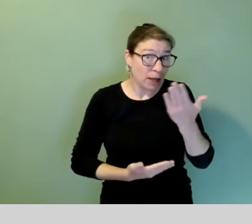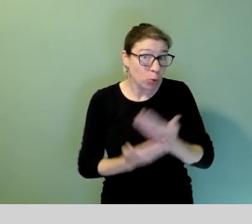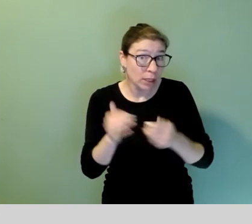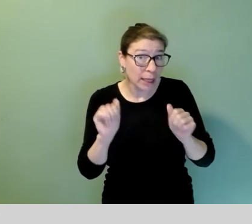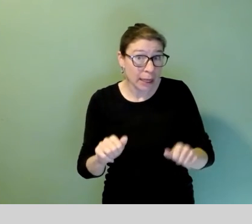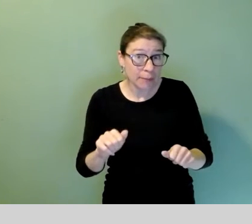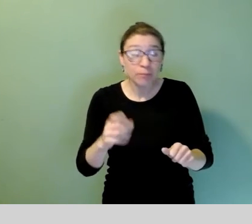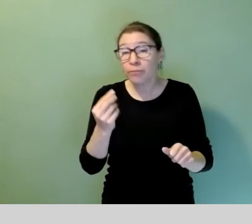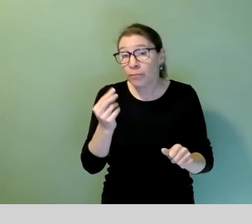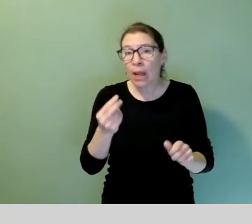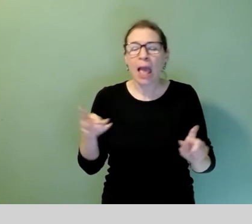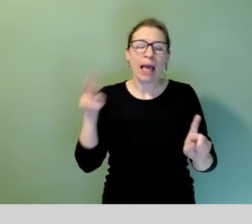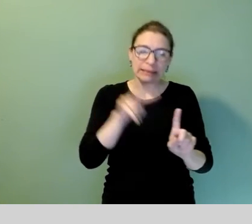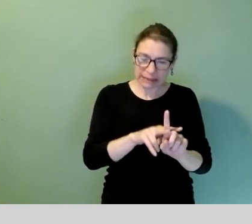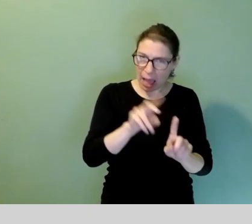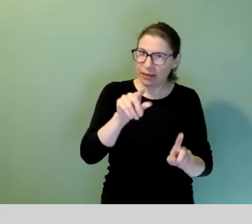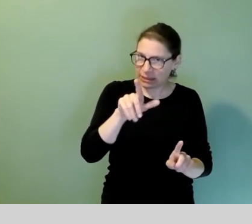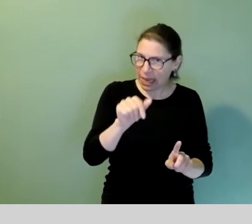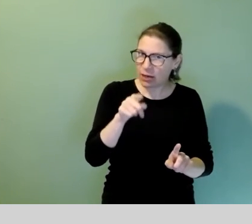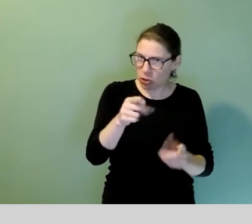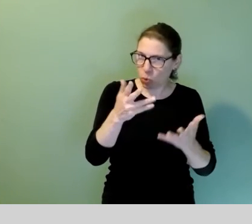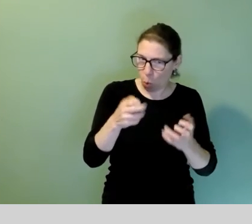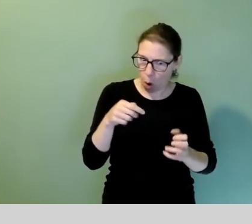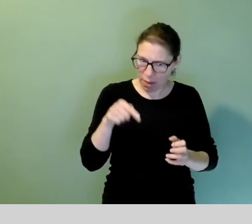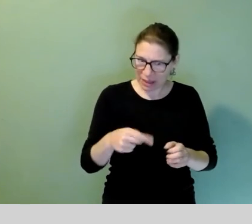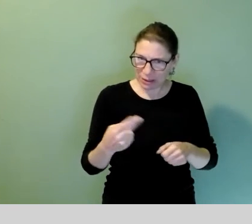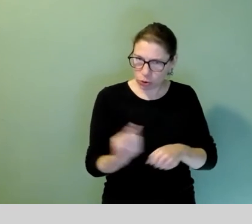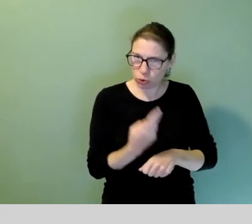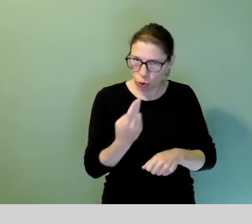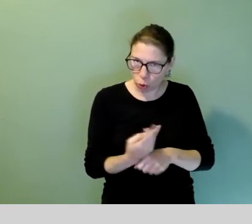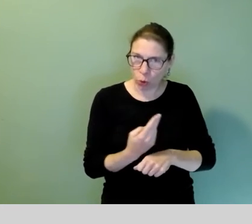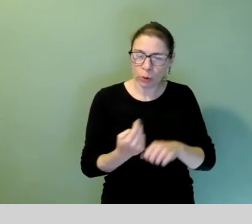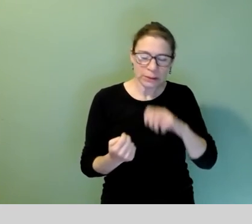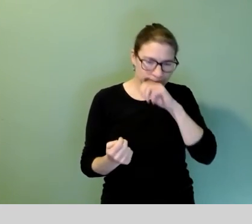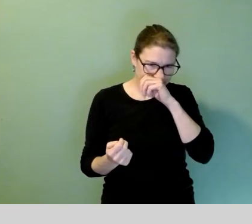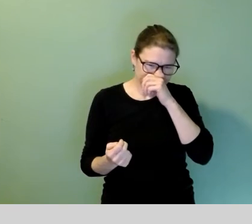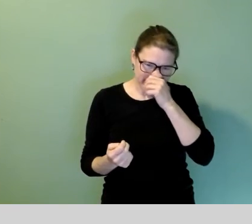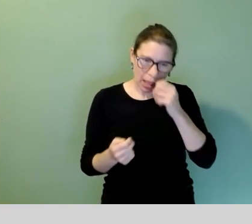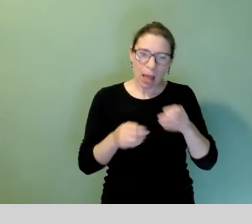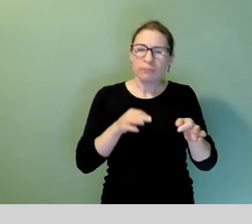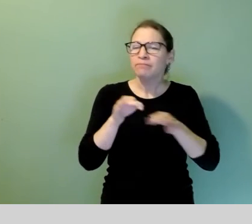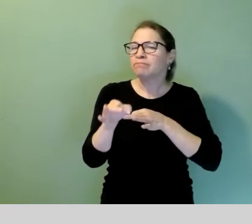by assigning it, the data you want you wanted to use and how you want the rows